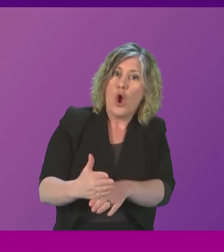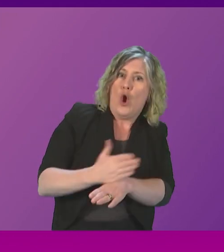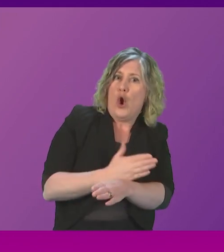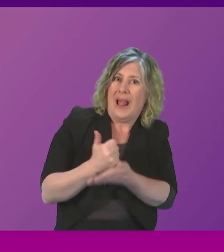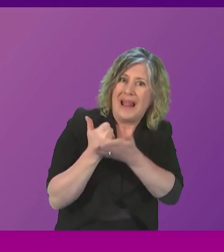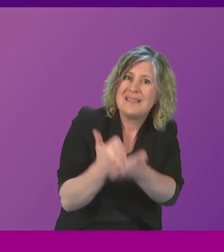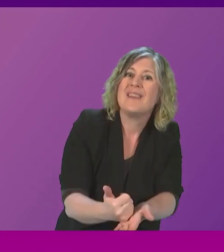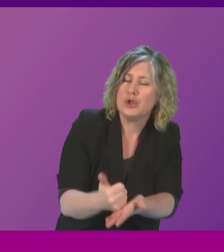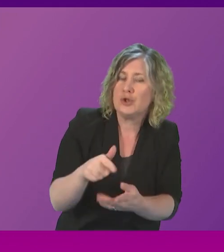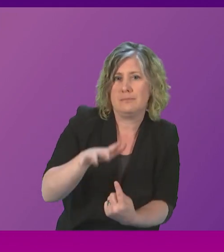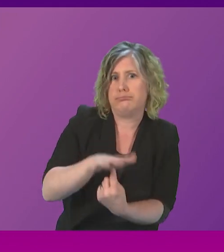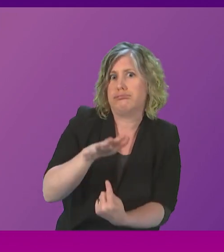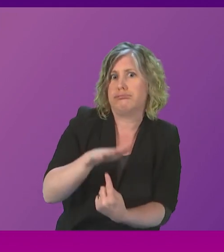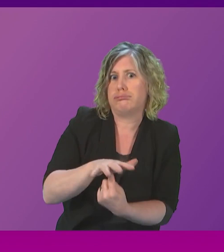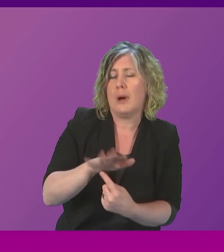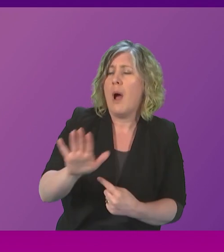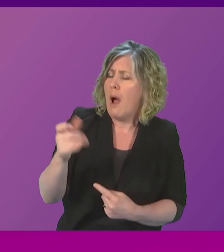I take the point about rejected referrals.